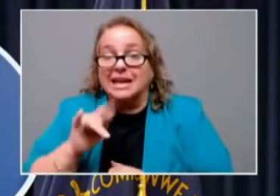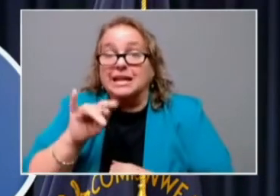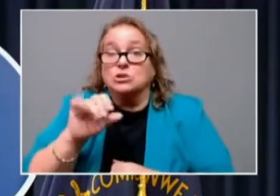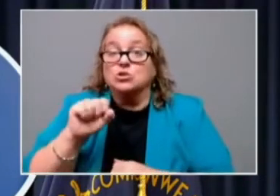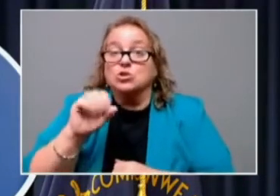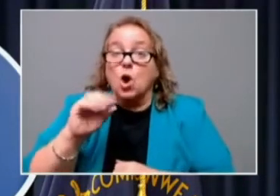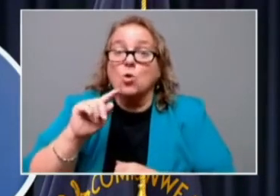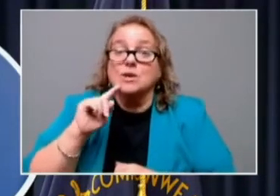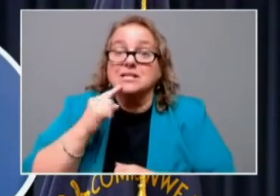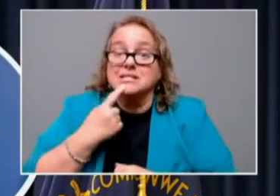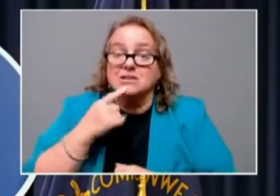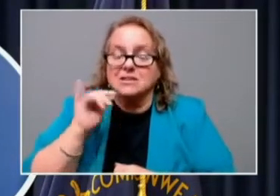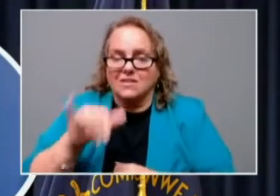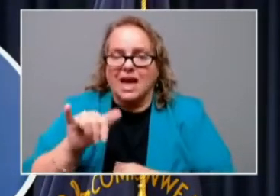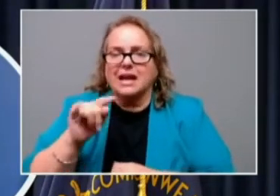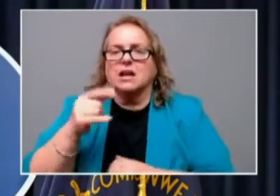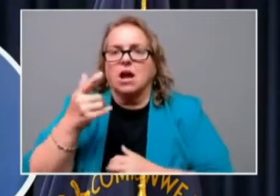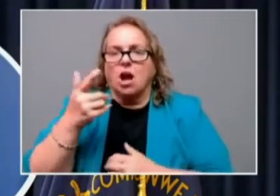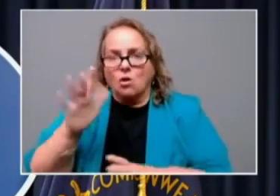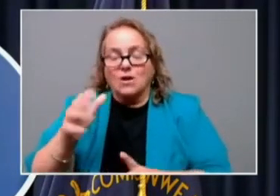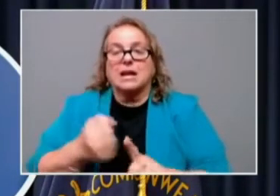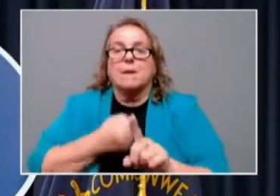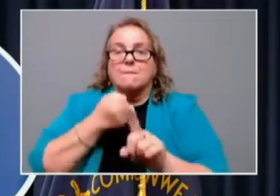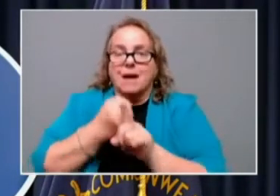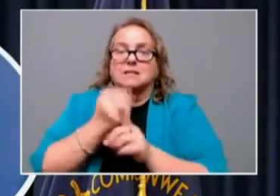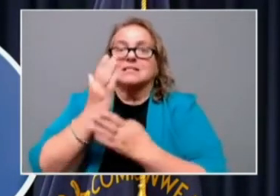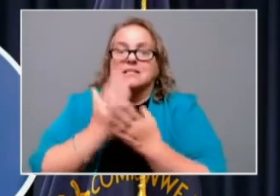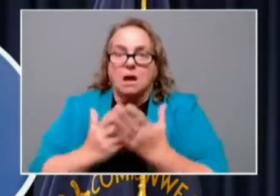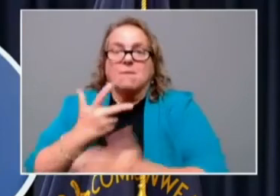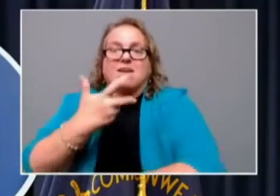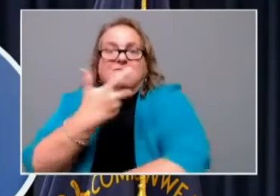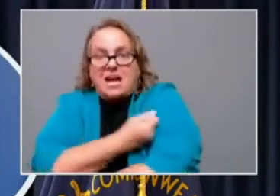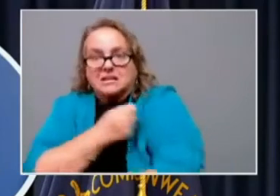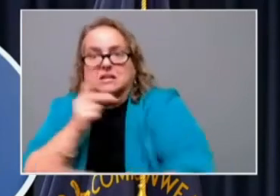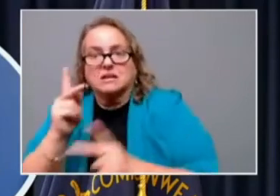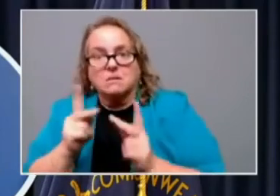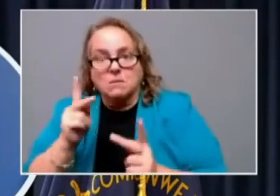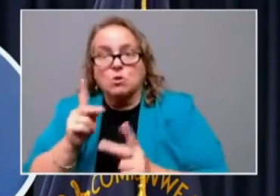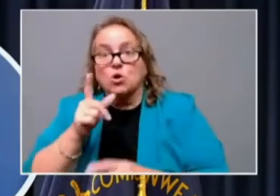some vaccinated individuals that, that do have some of those comorbidities.